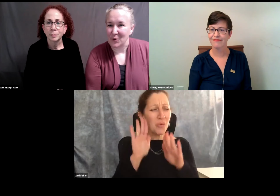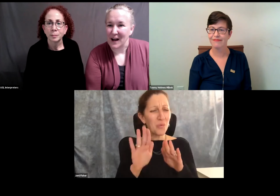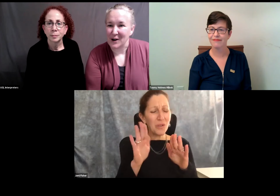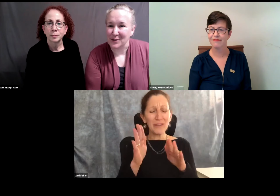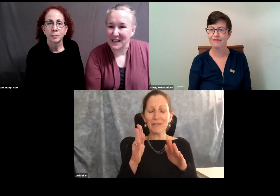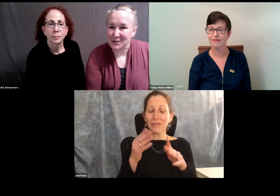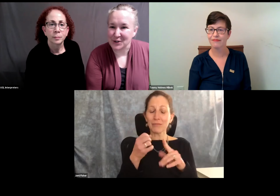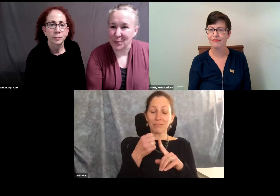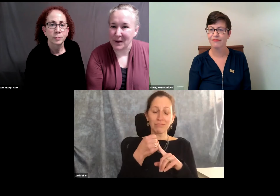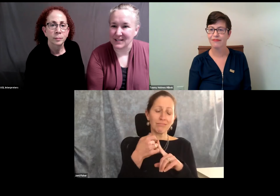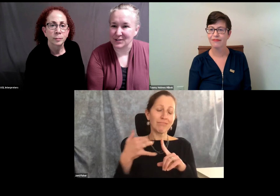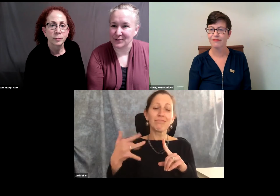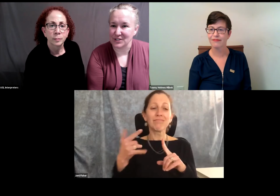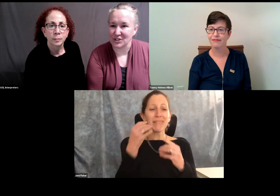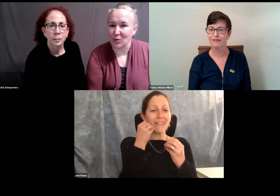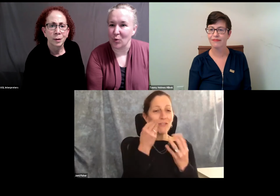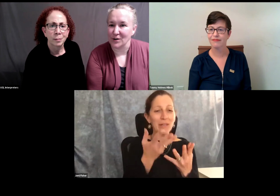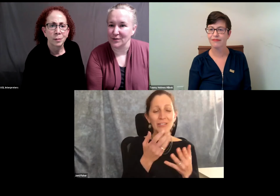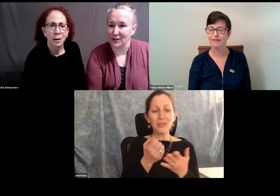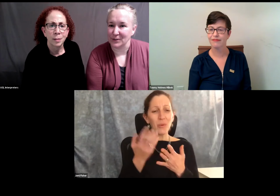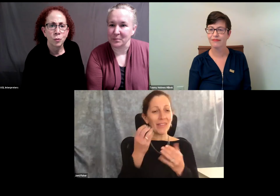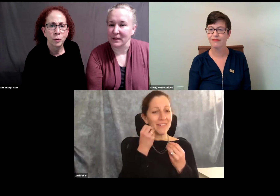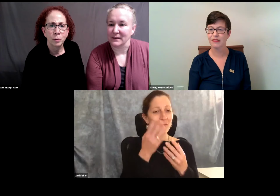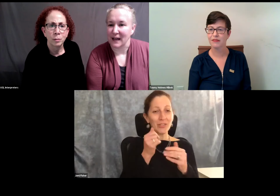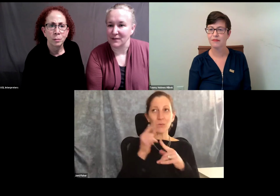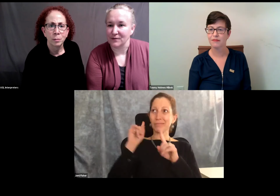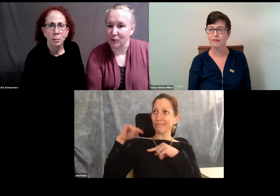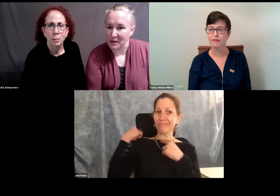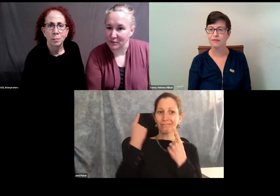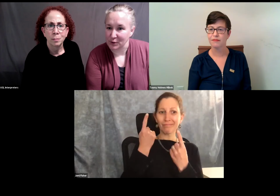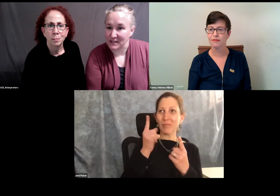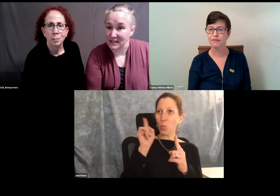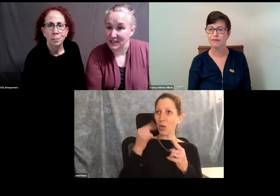wow Thank you so much for such a wonderful and informative presentation.